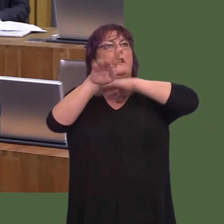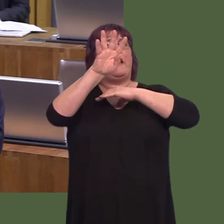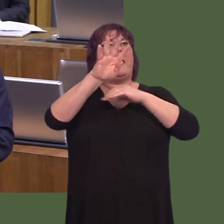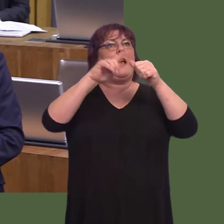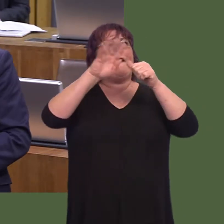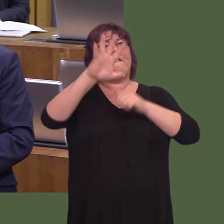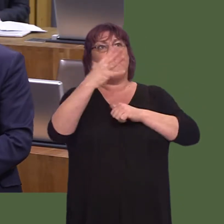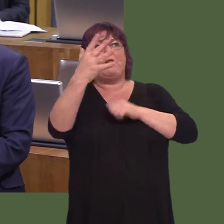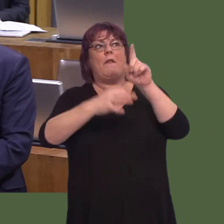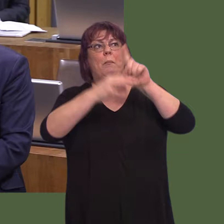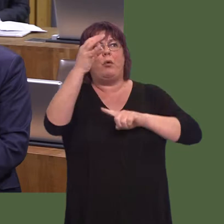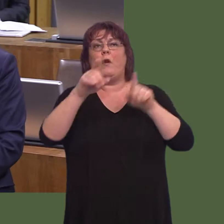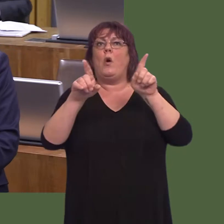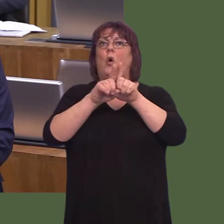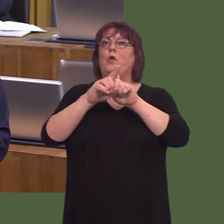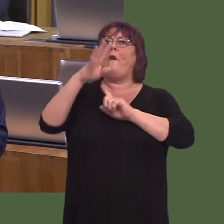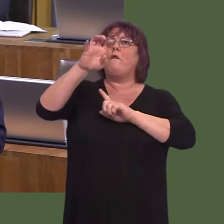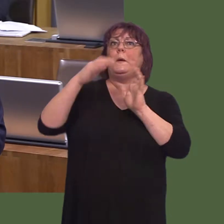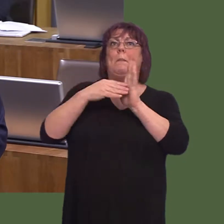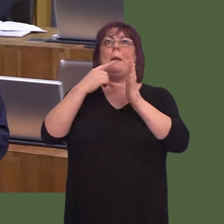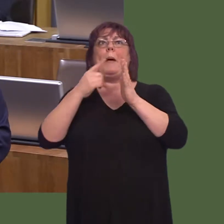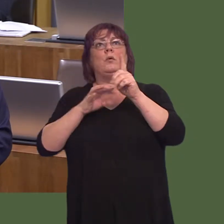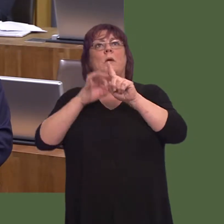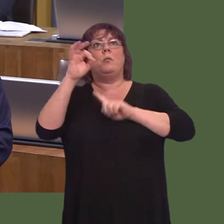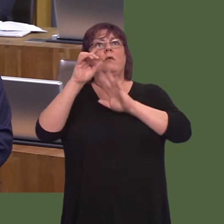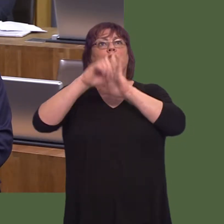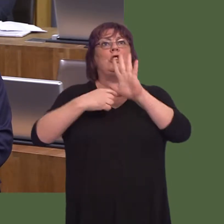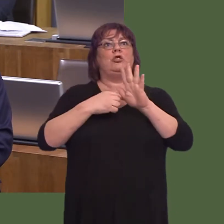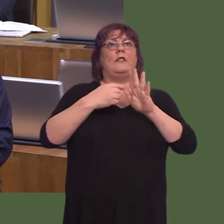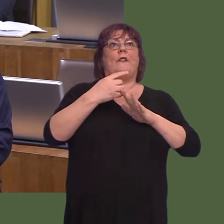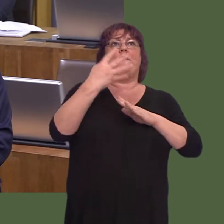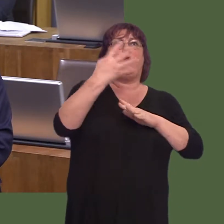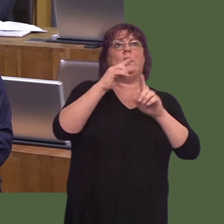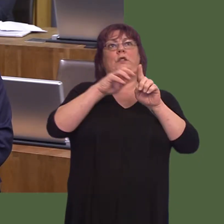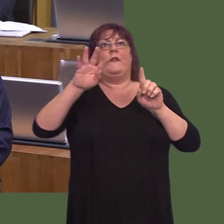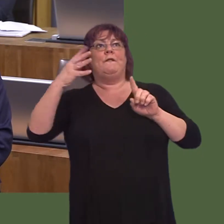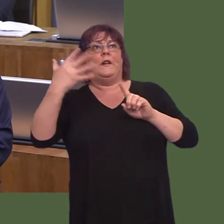We're also investing approximately £40 million to upgrade junctions 15 and 16, and another